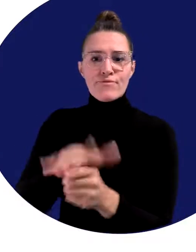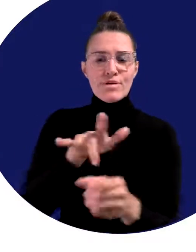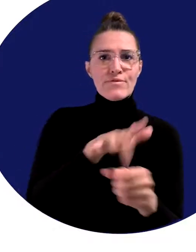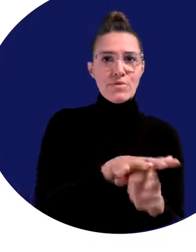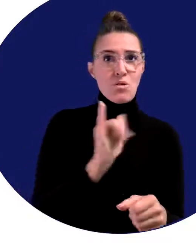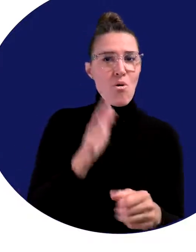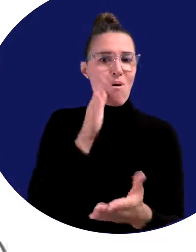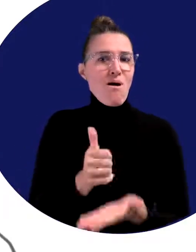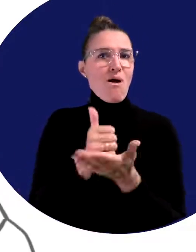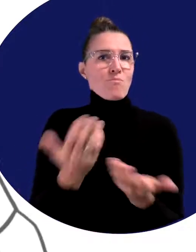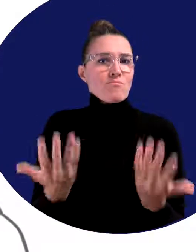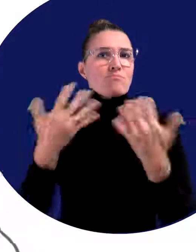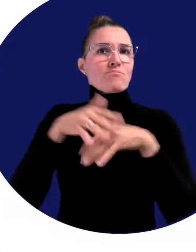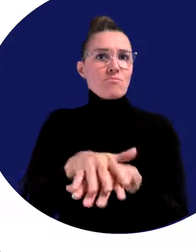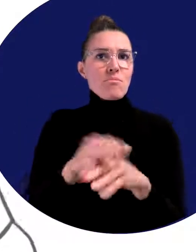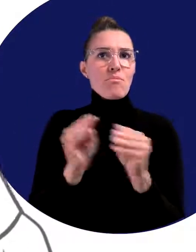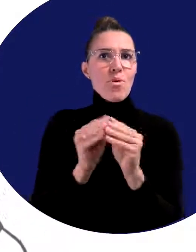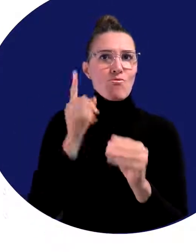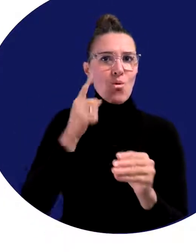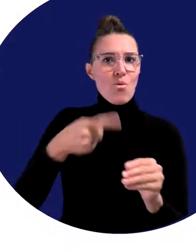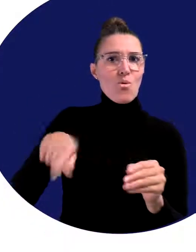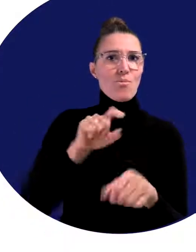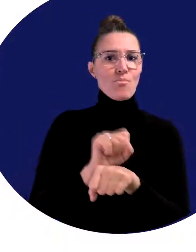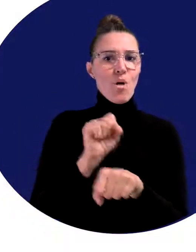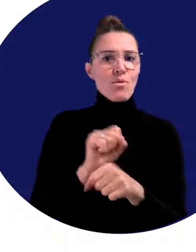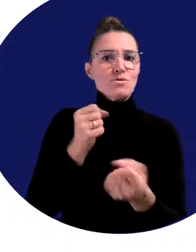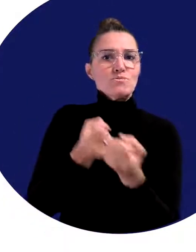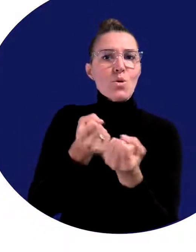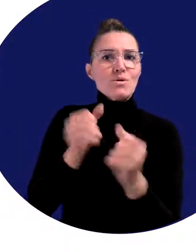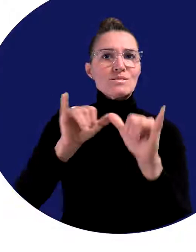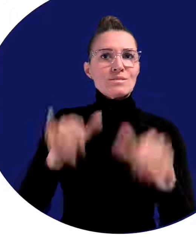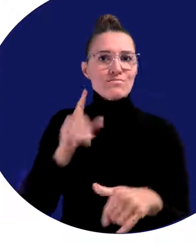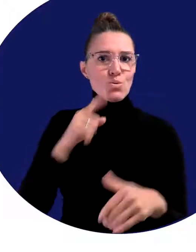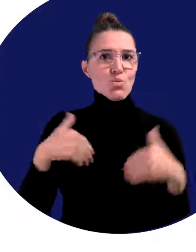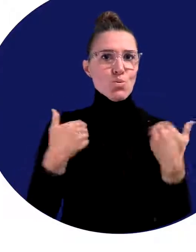This will create a more integrated employment support system for youth with disabilities.